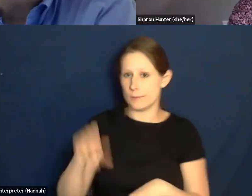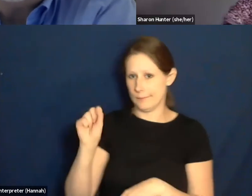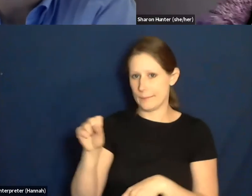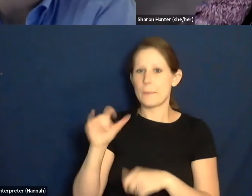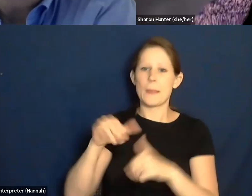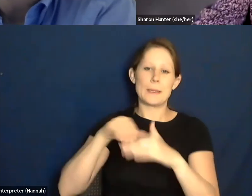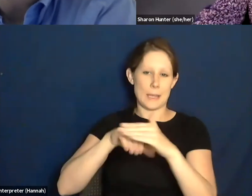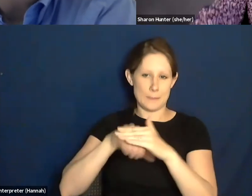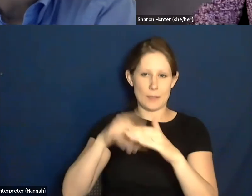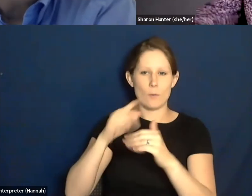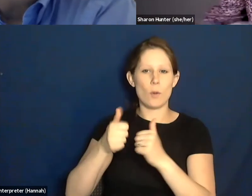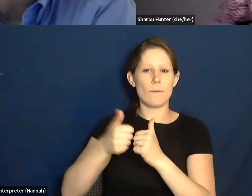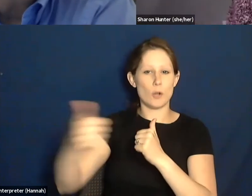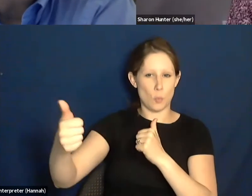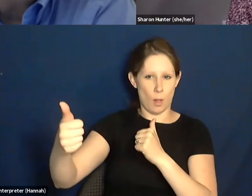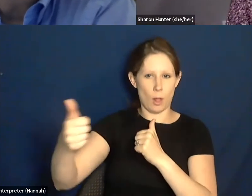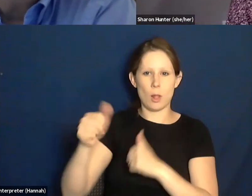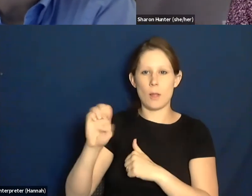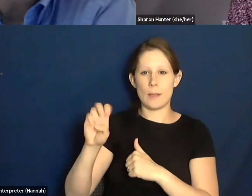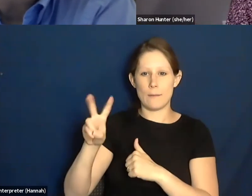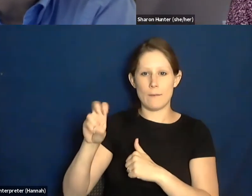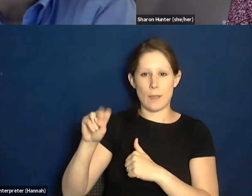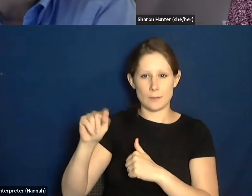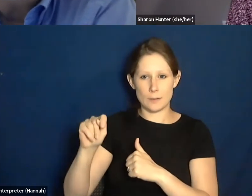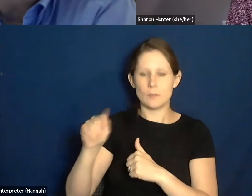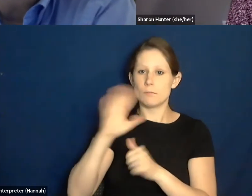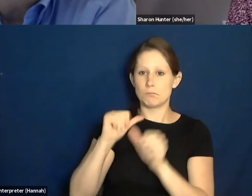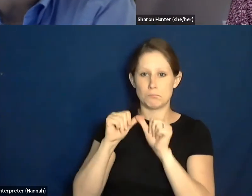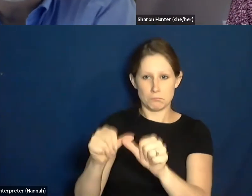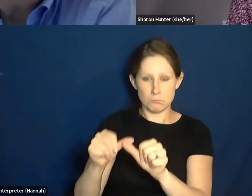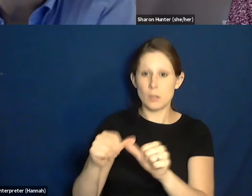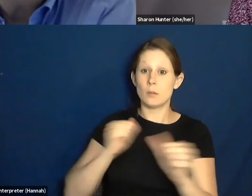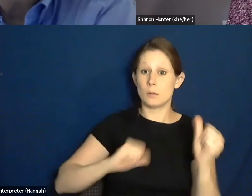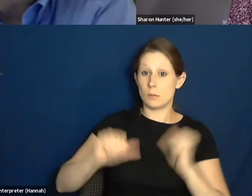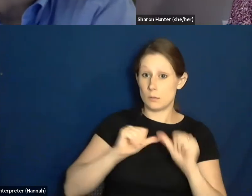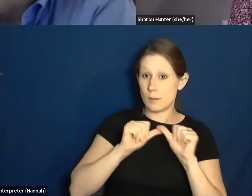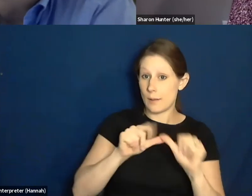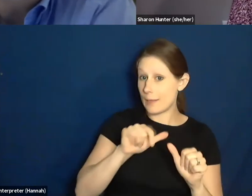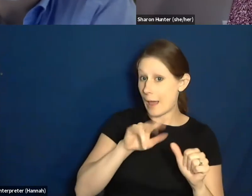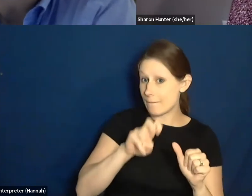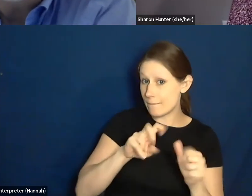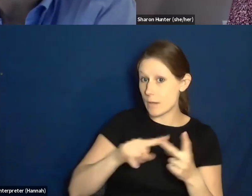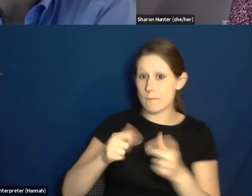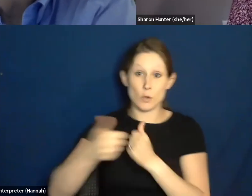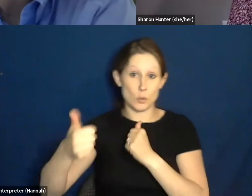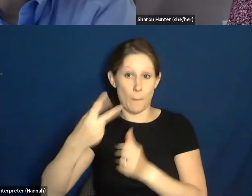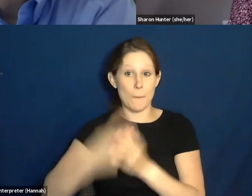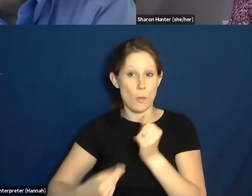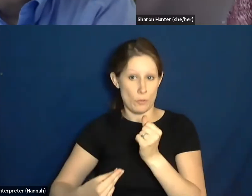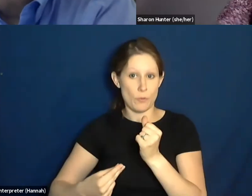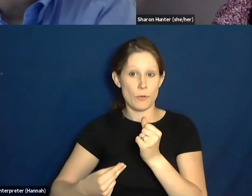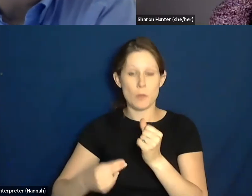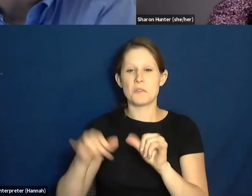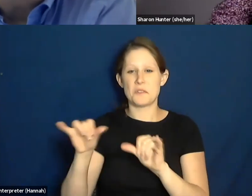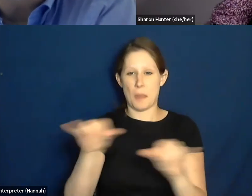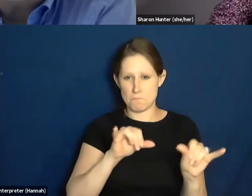continue. You will see a lot of, live and virtual, for the same productions, it benefits people with